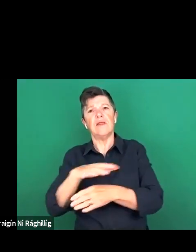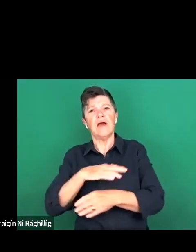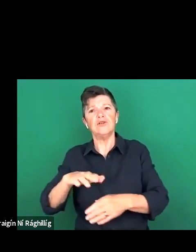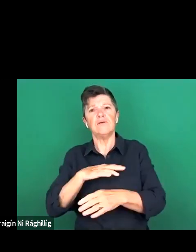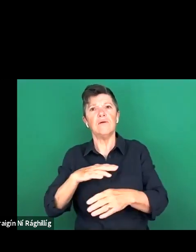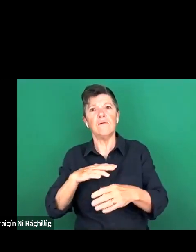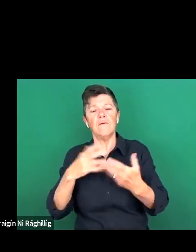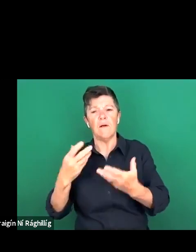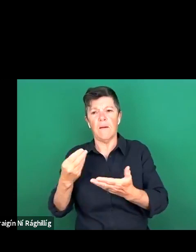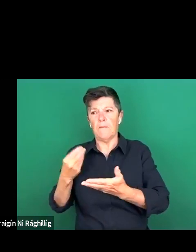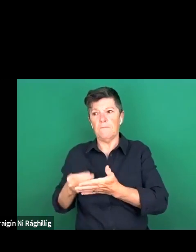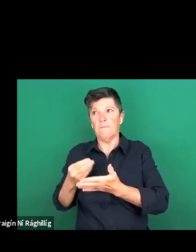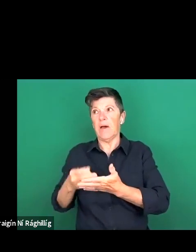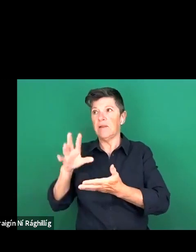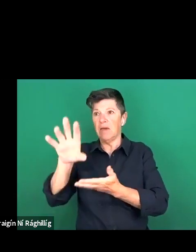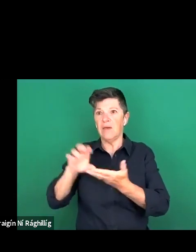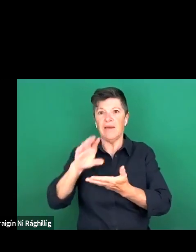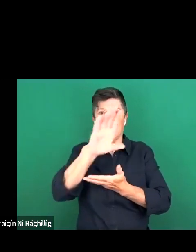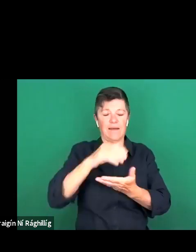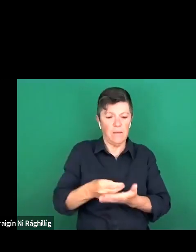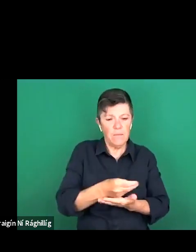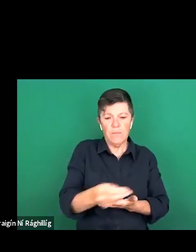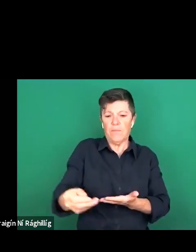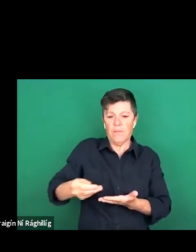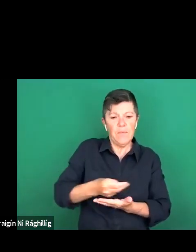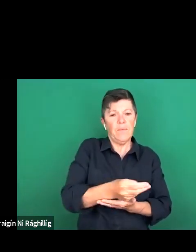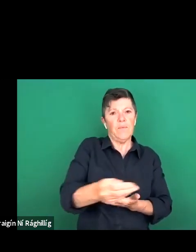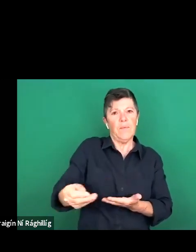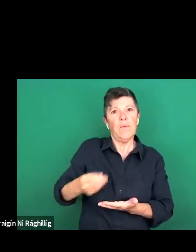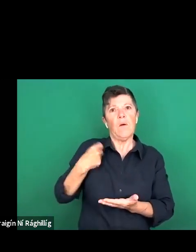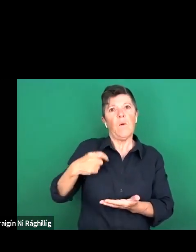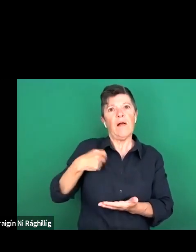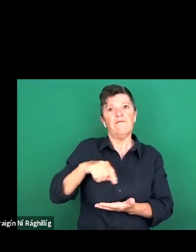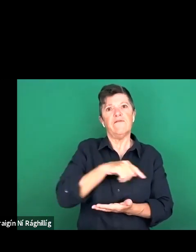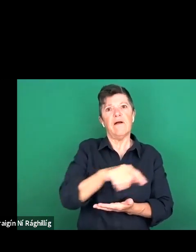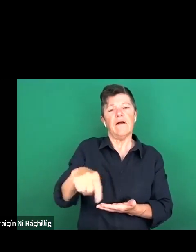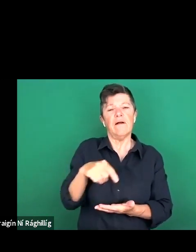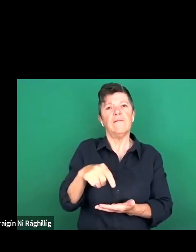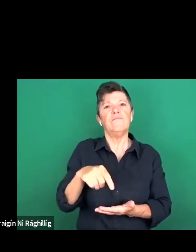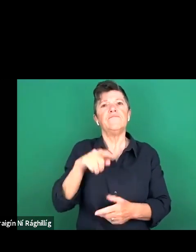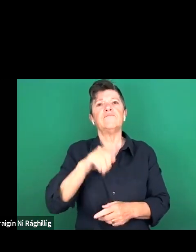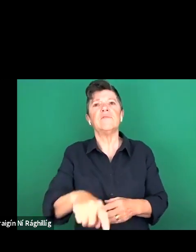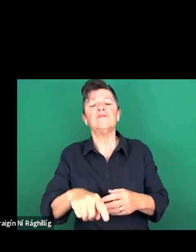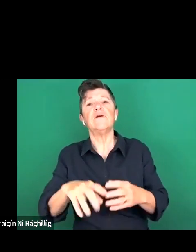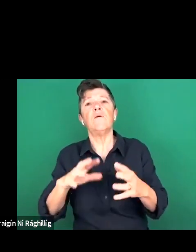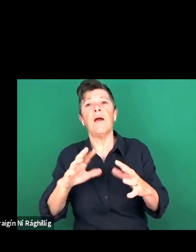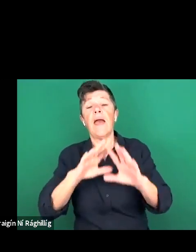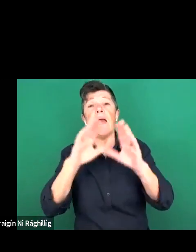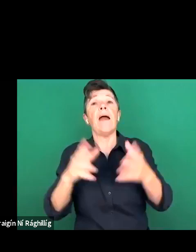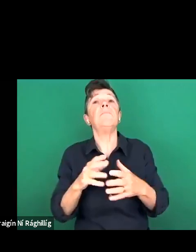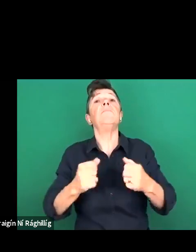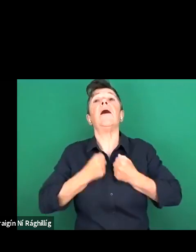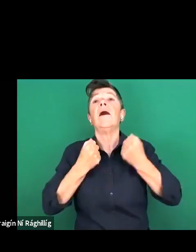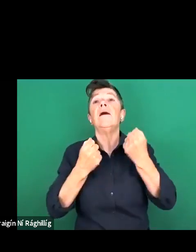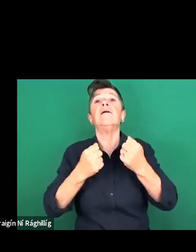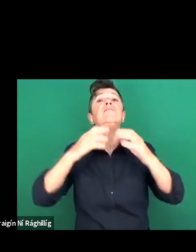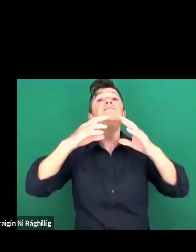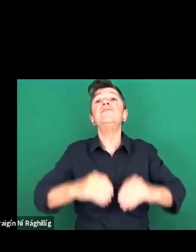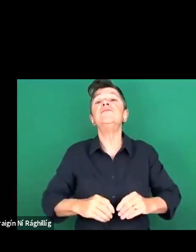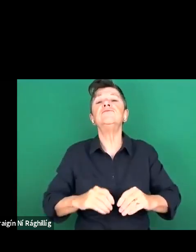Maytion . However scholars have failed to have colonialism to the nation